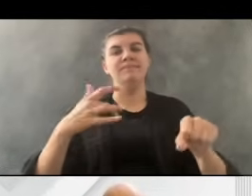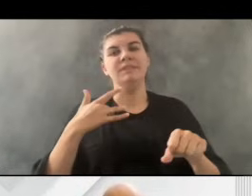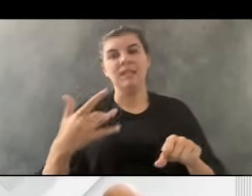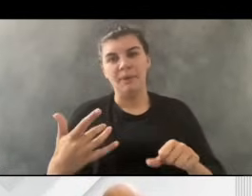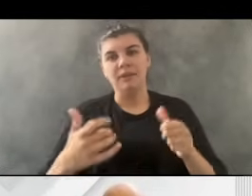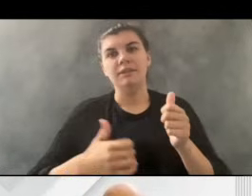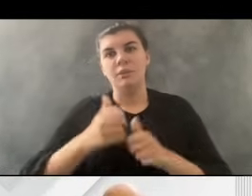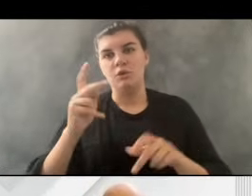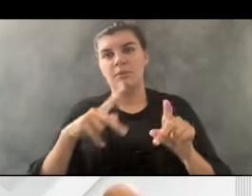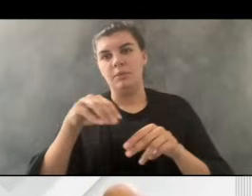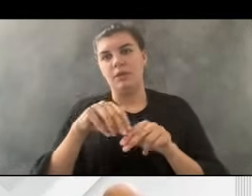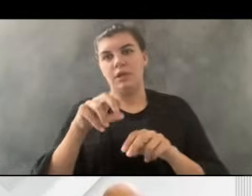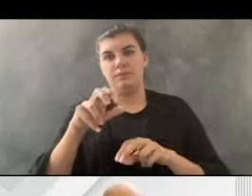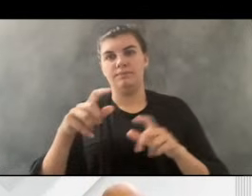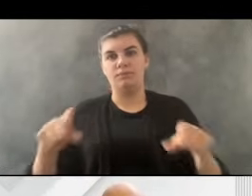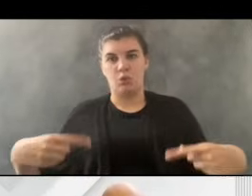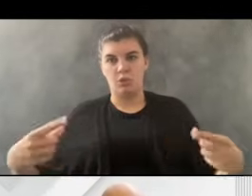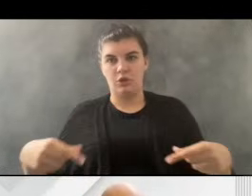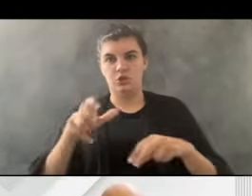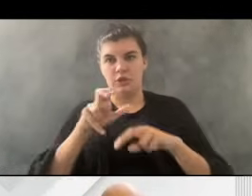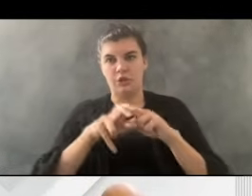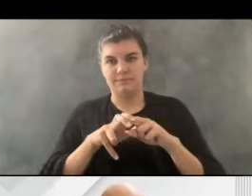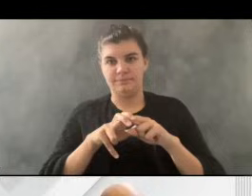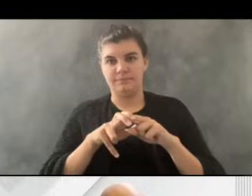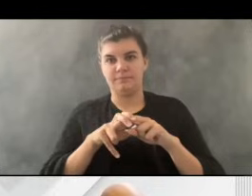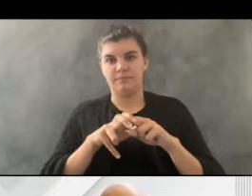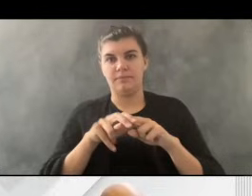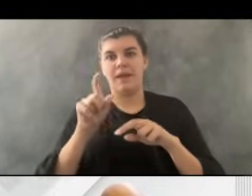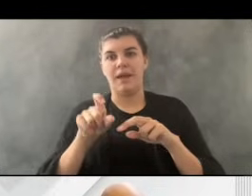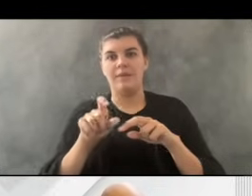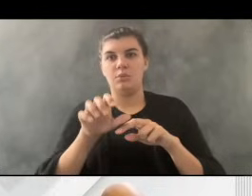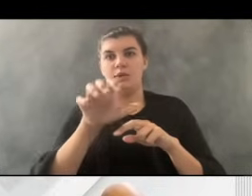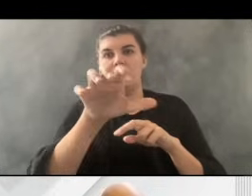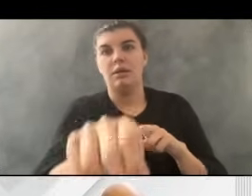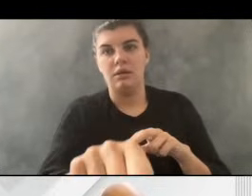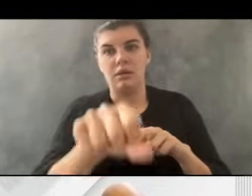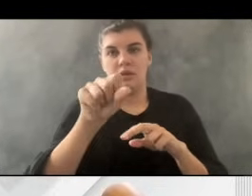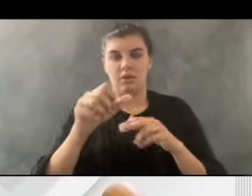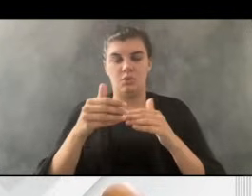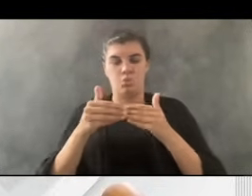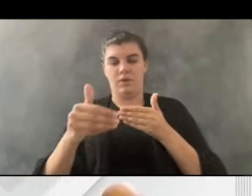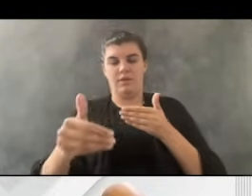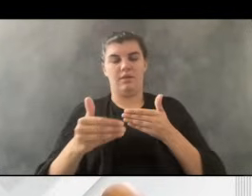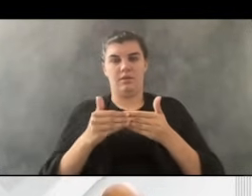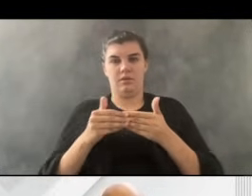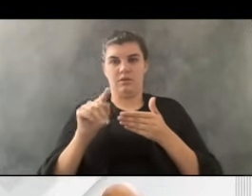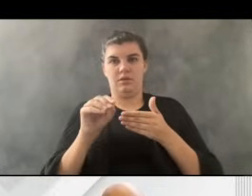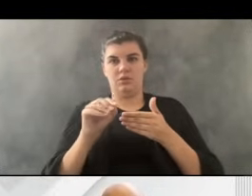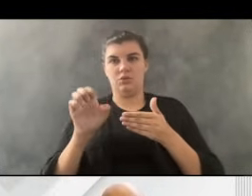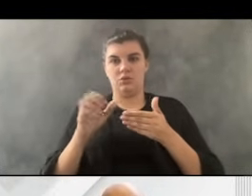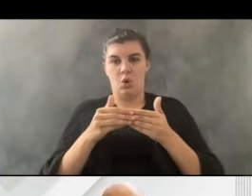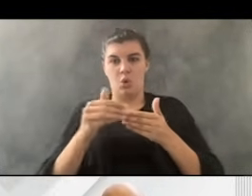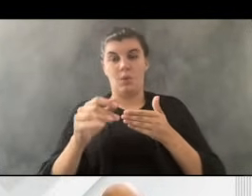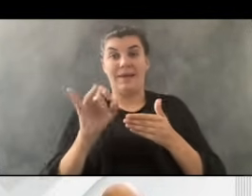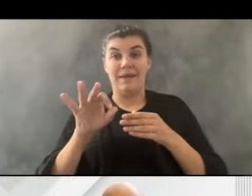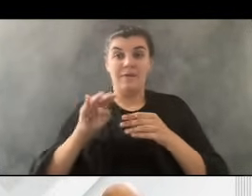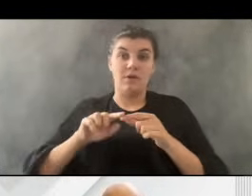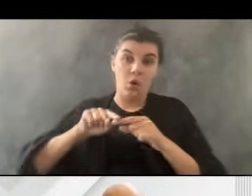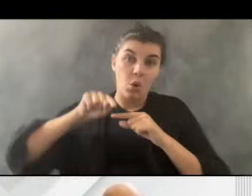users to reach beyond their toes. So if you want somebody to reach something, you can't expect